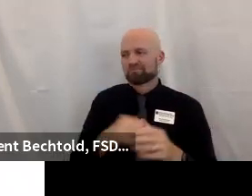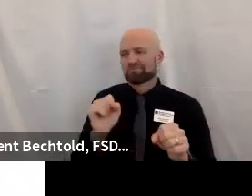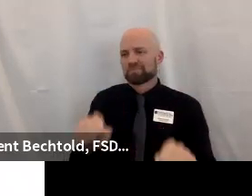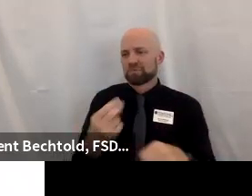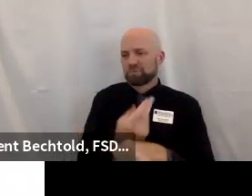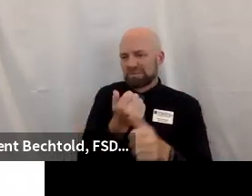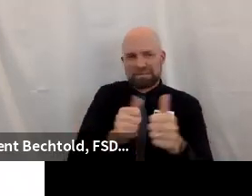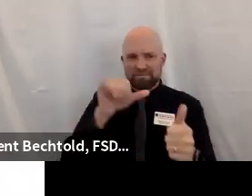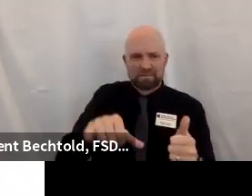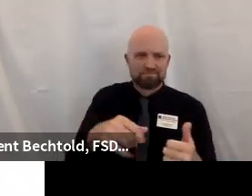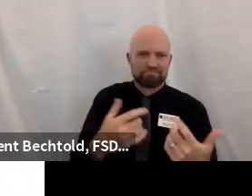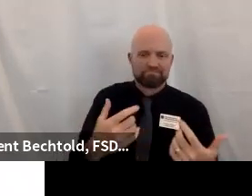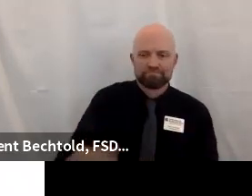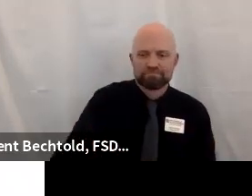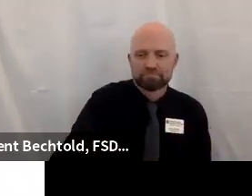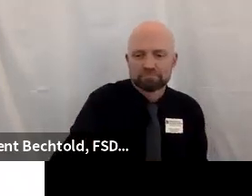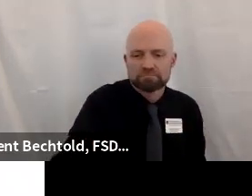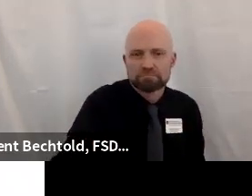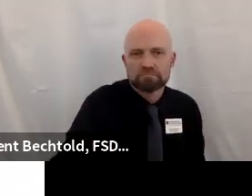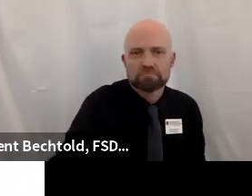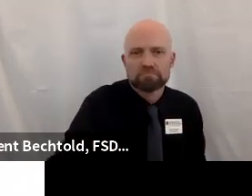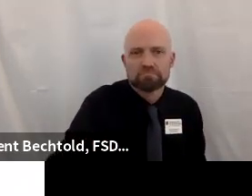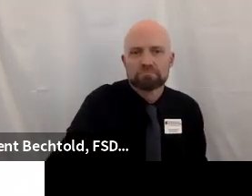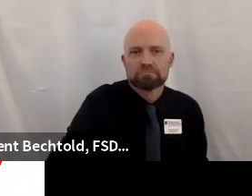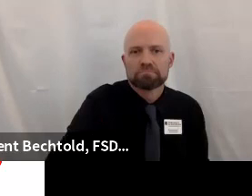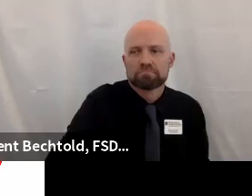Something with such as 89% accuracy is fine.